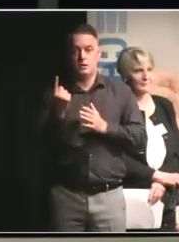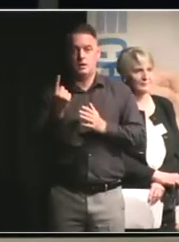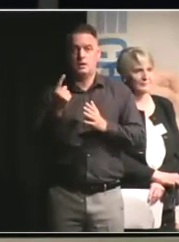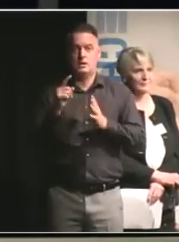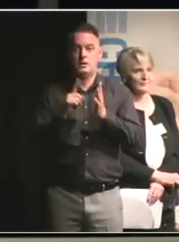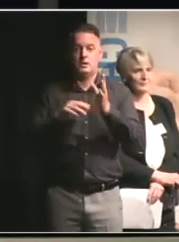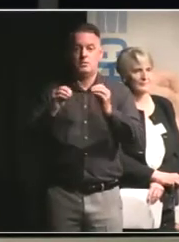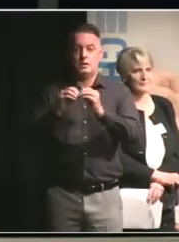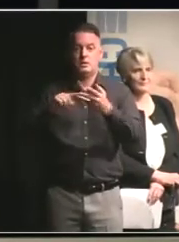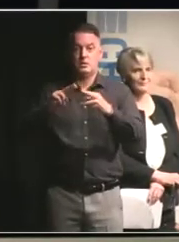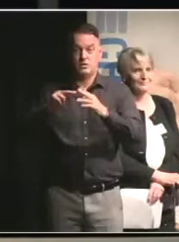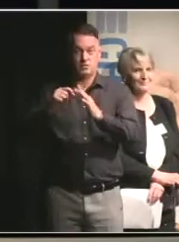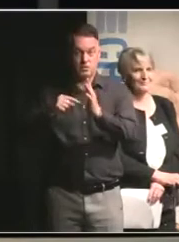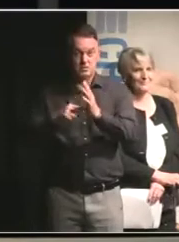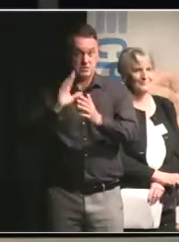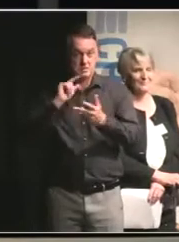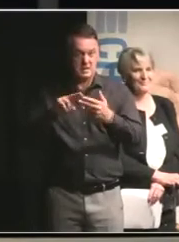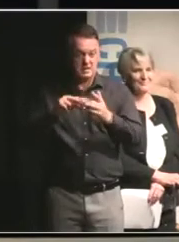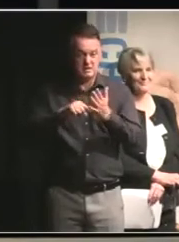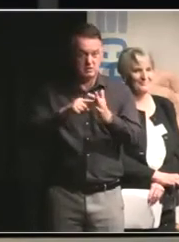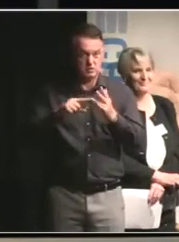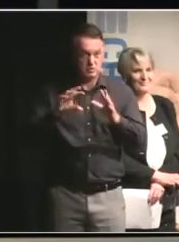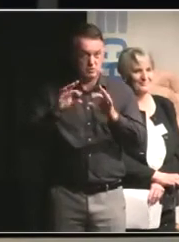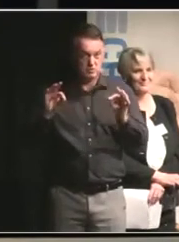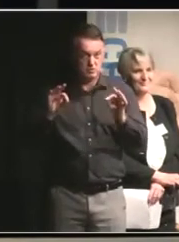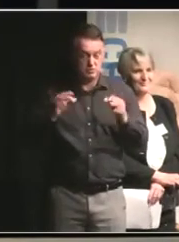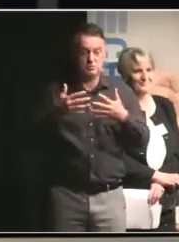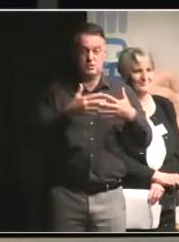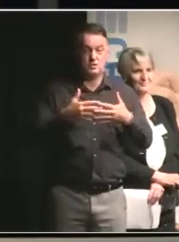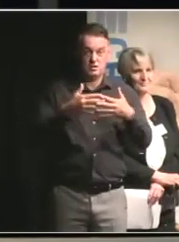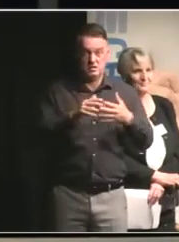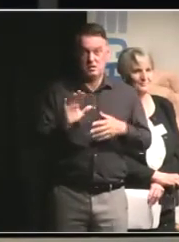whether that's toxic or not, in the United States costs about two dollars a pound to deal